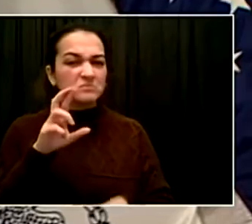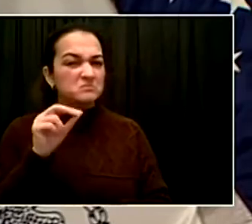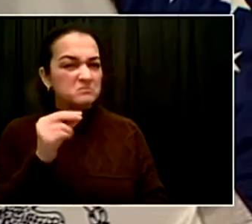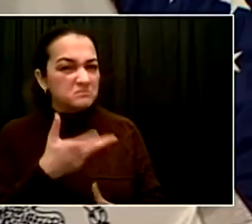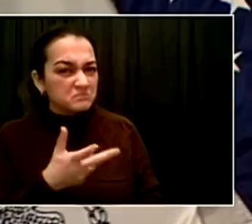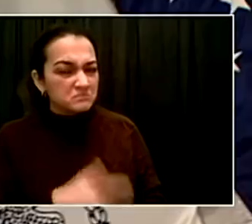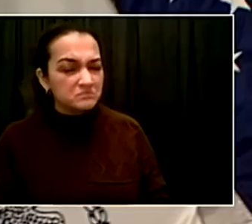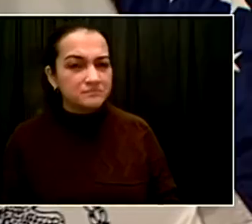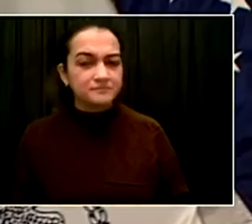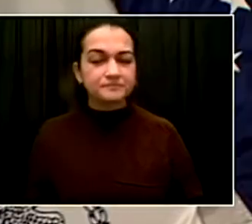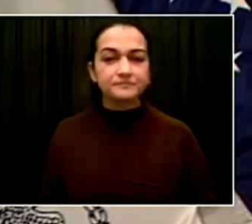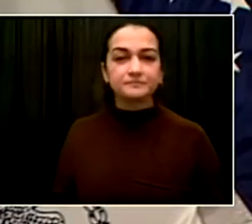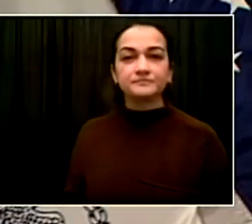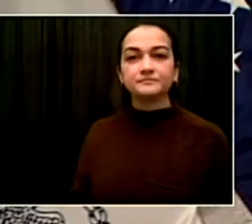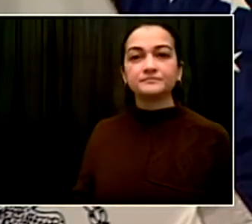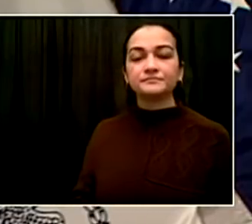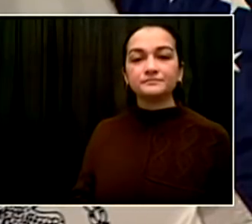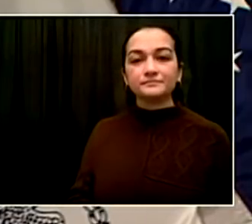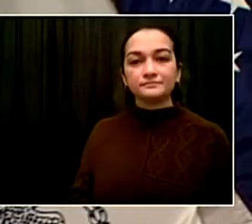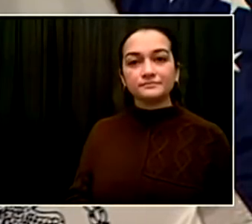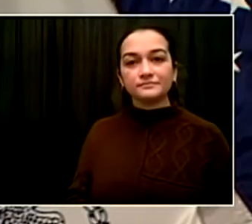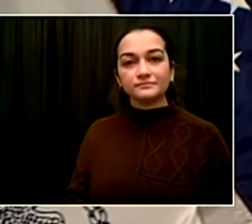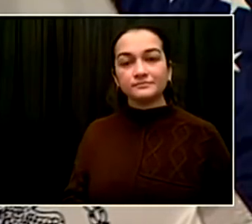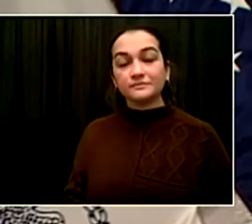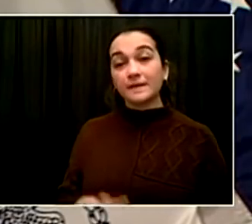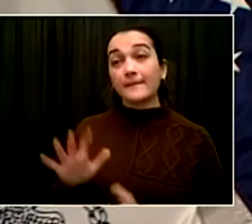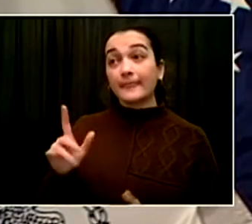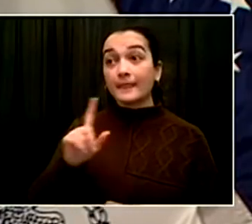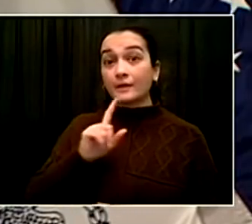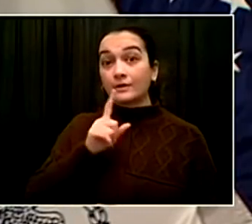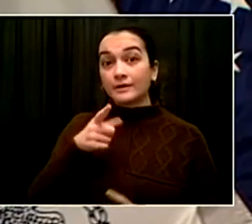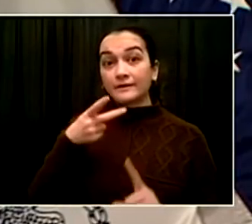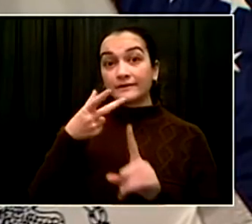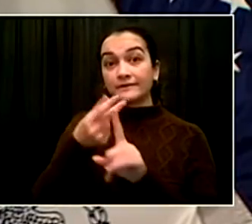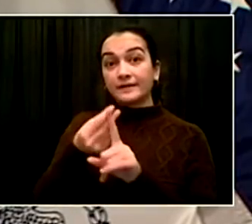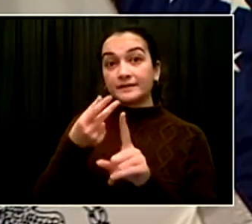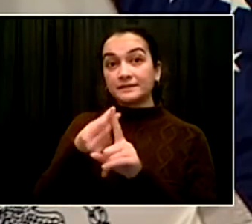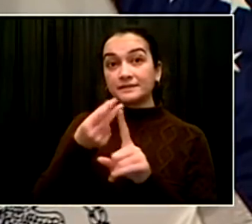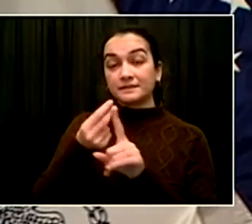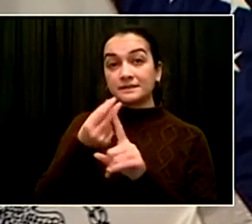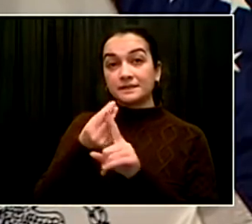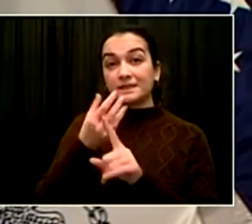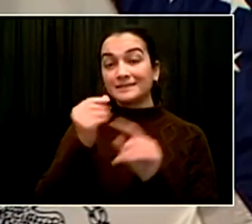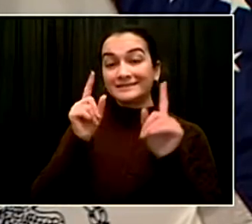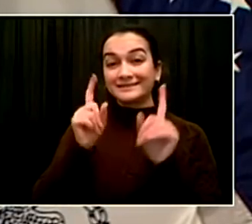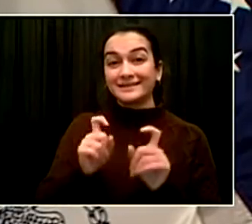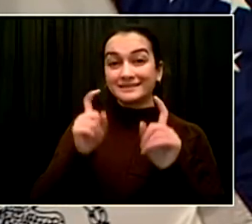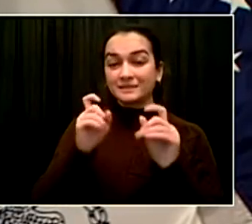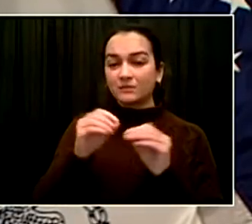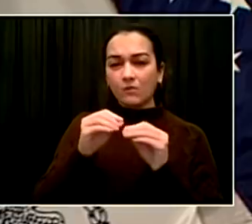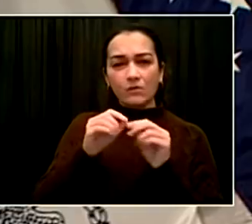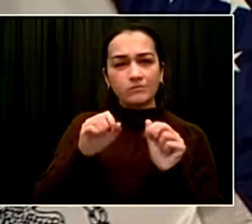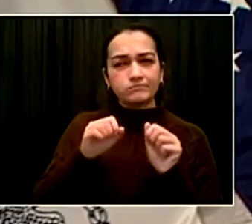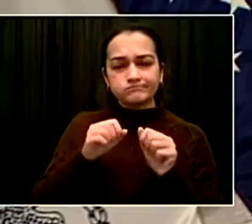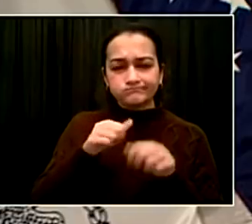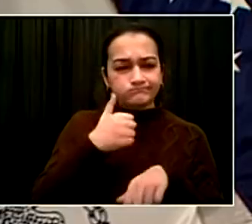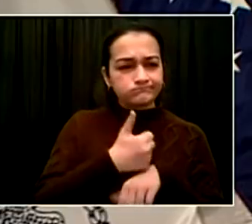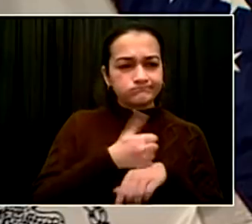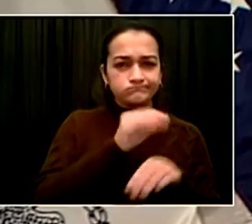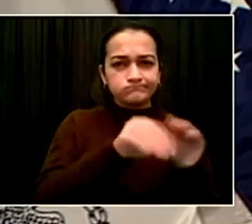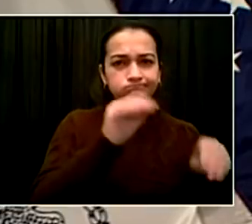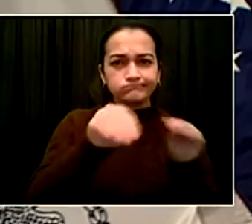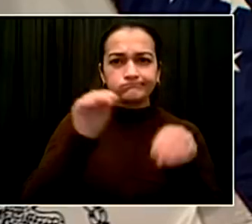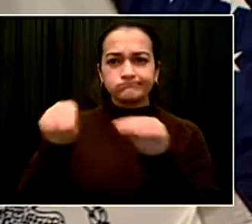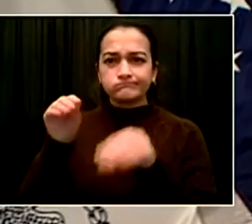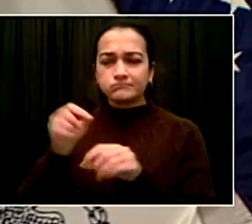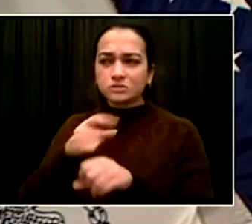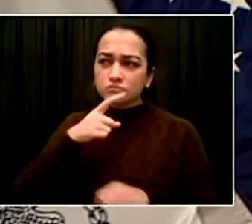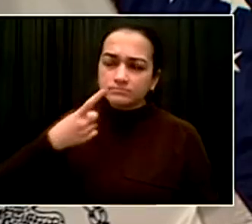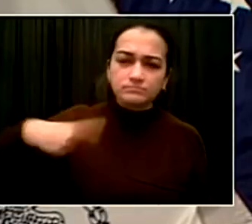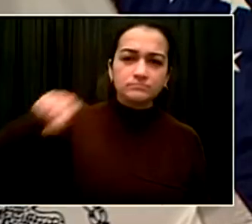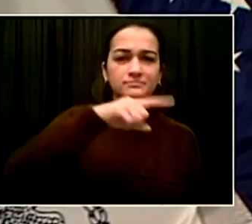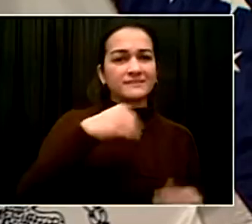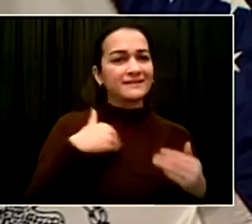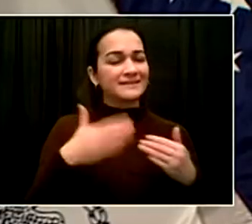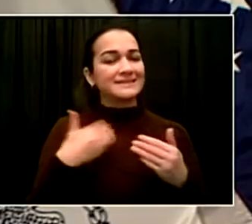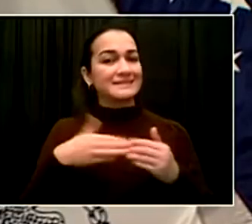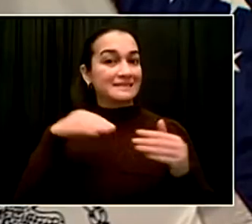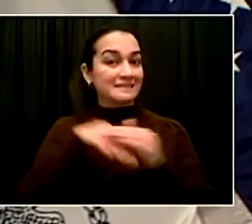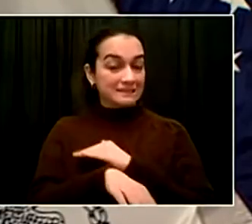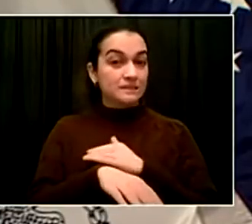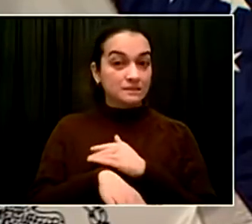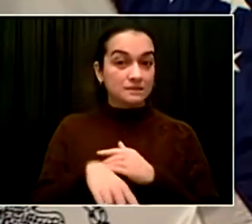KEVIN, WE'LL JUST BE